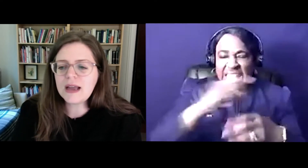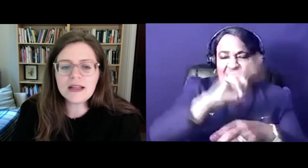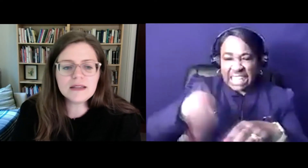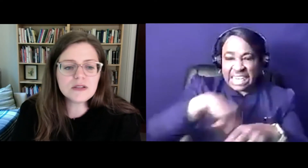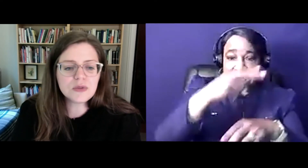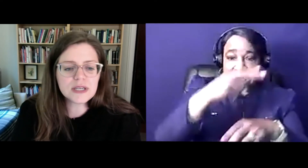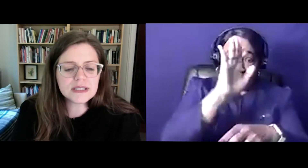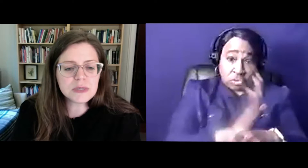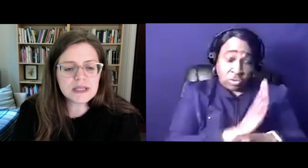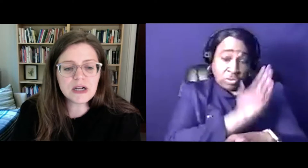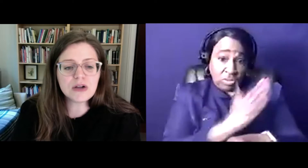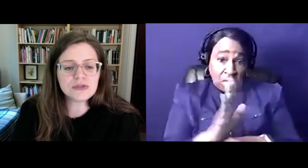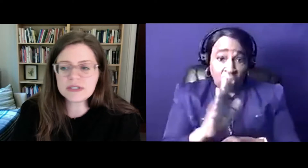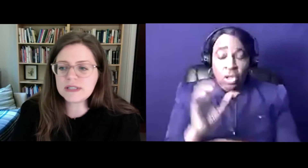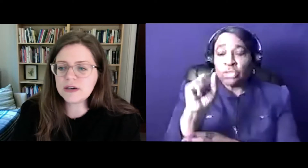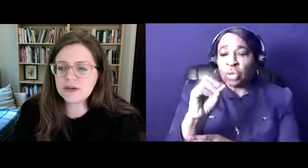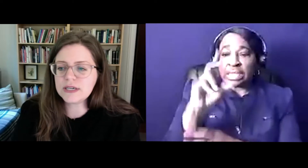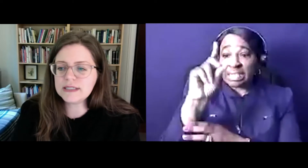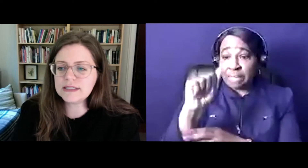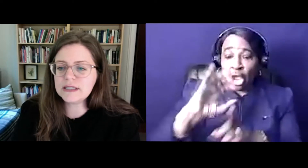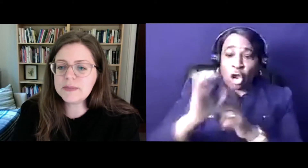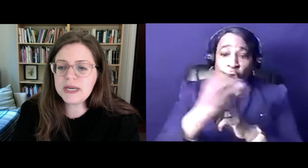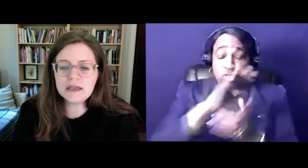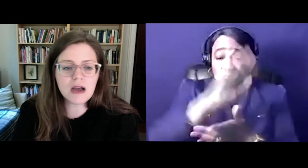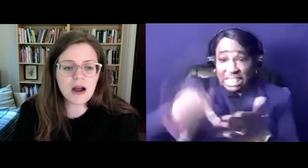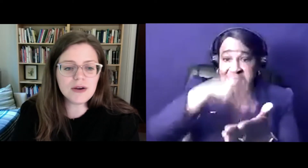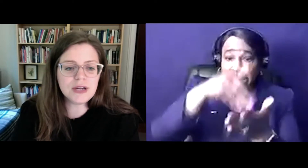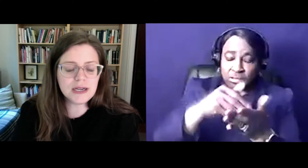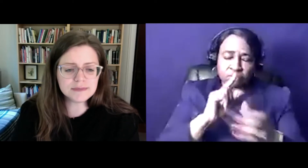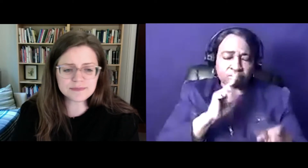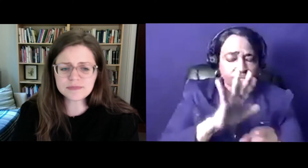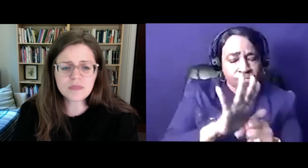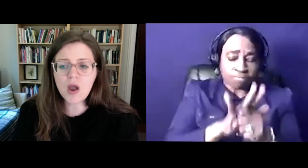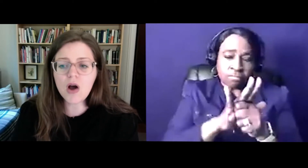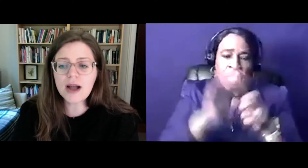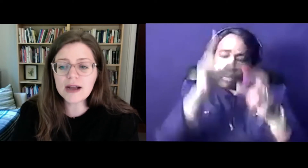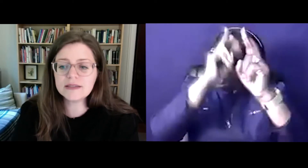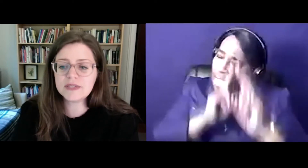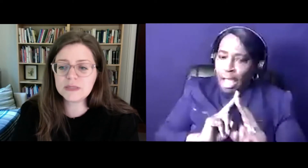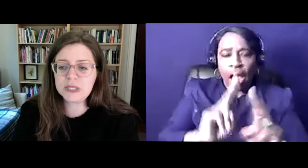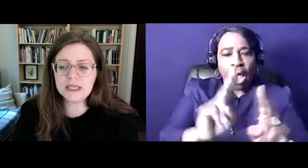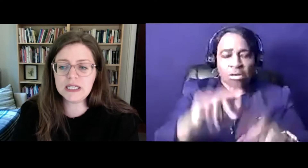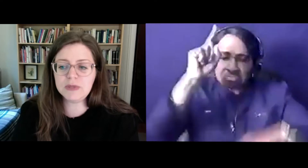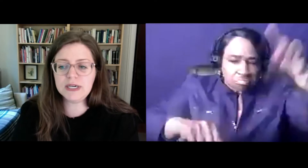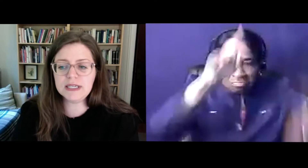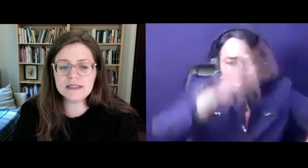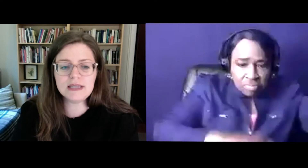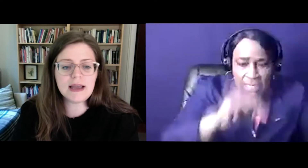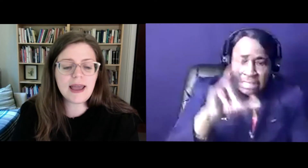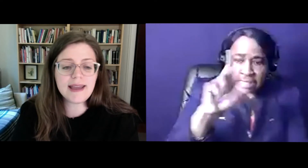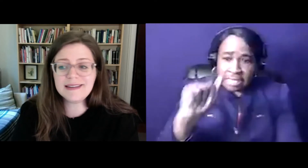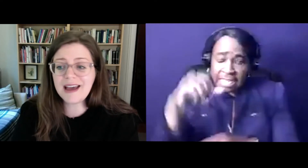And so the Disability Dultural Center is committed to honoring all kinds of disability communities and Deaf,